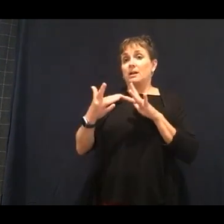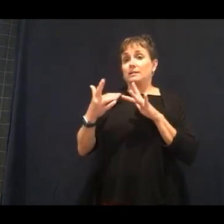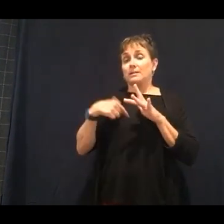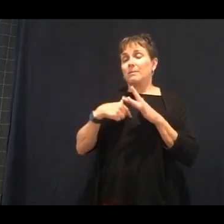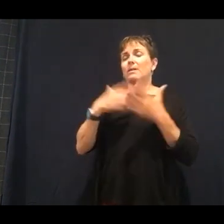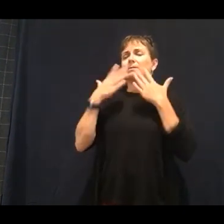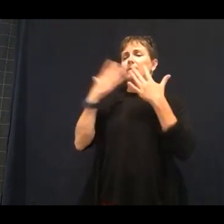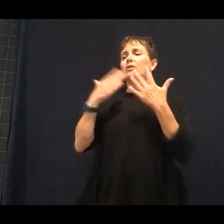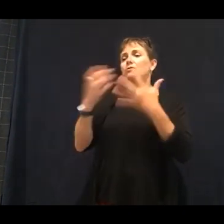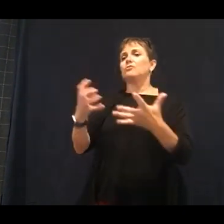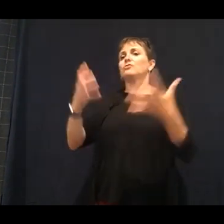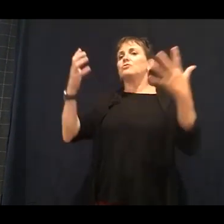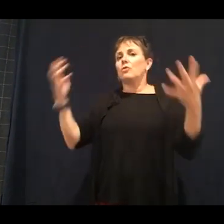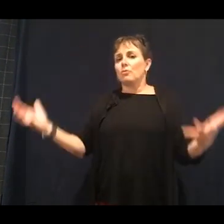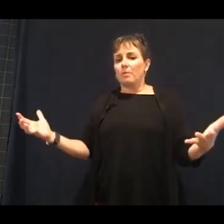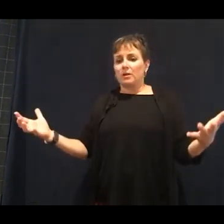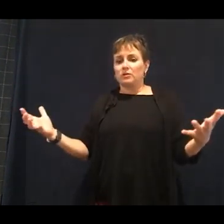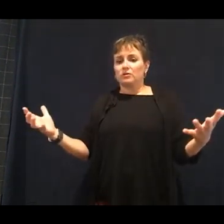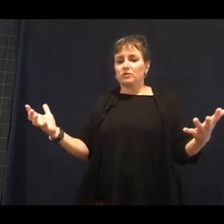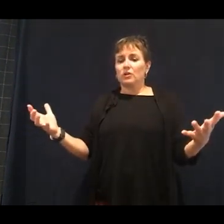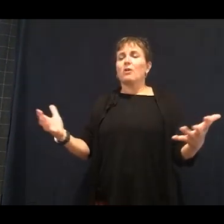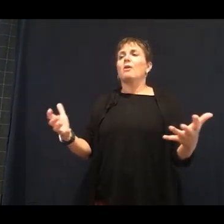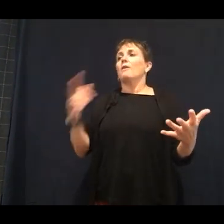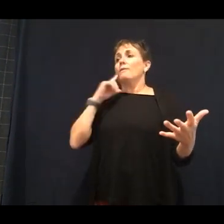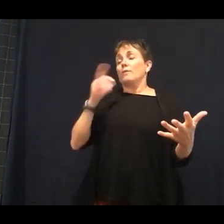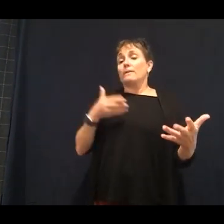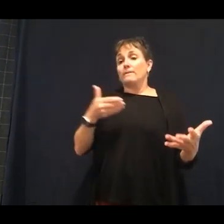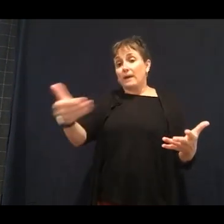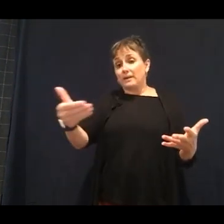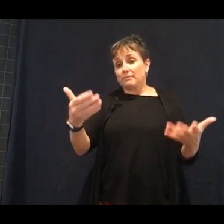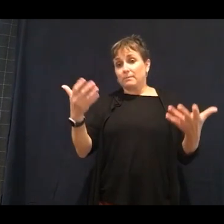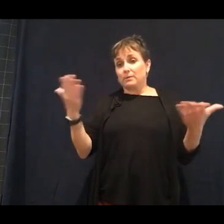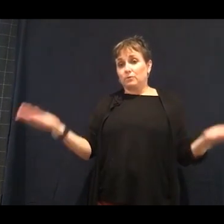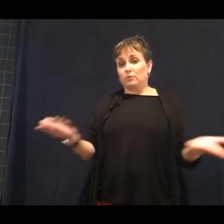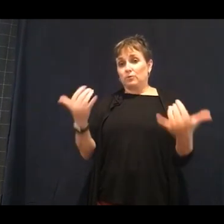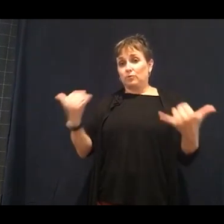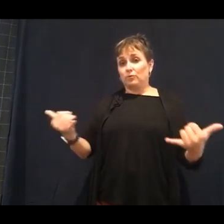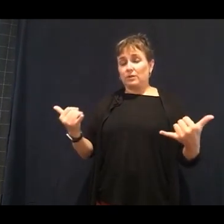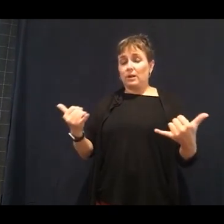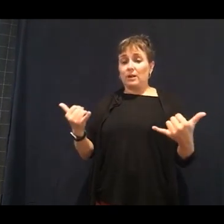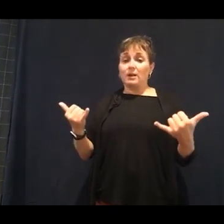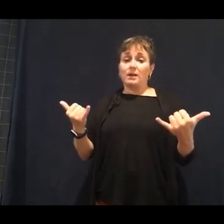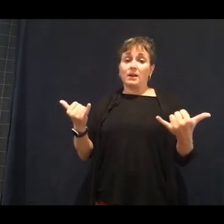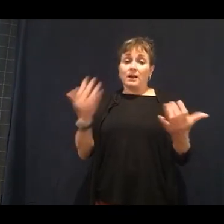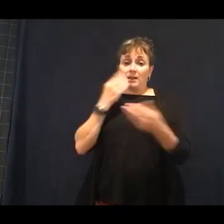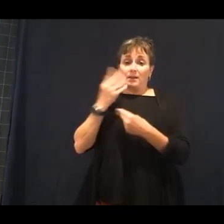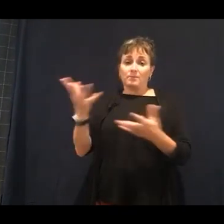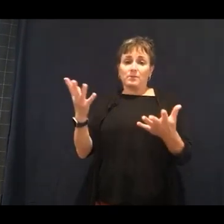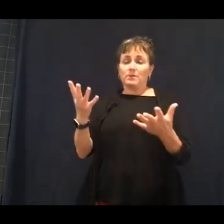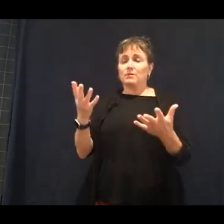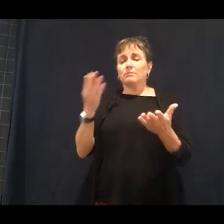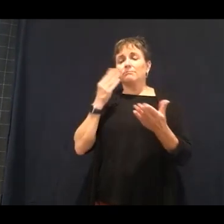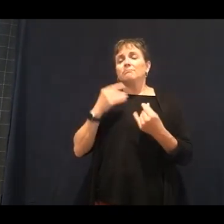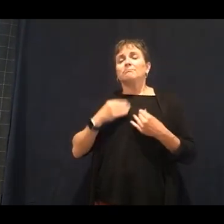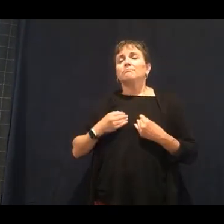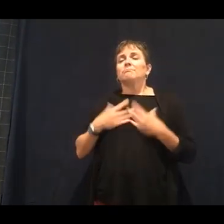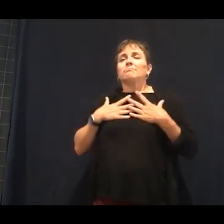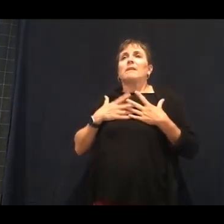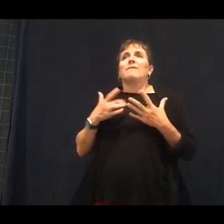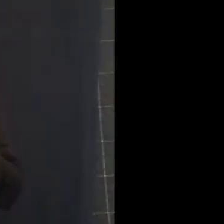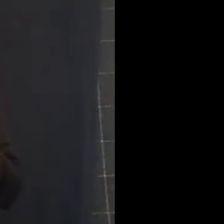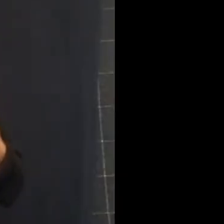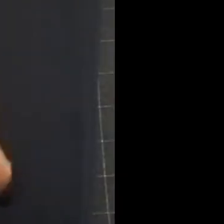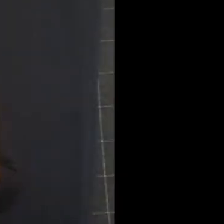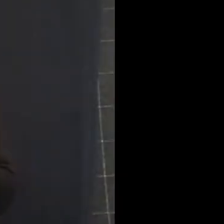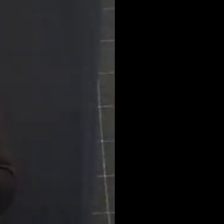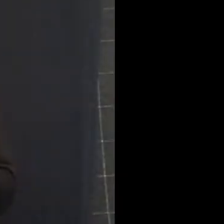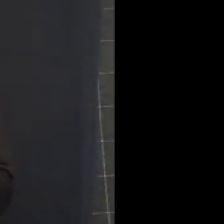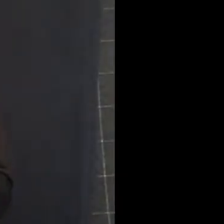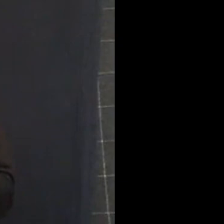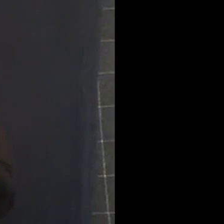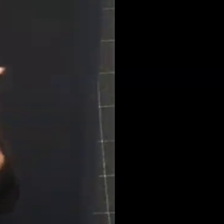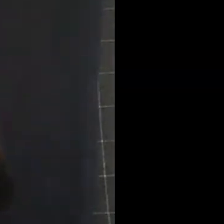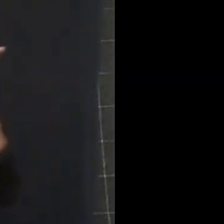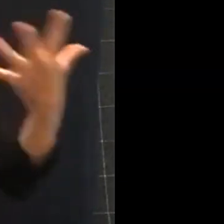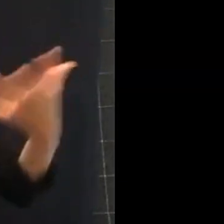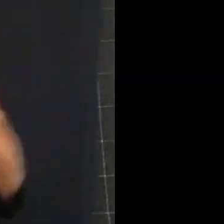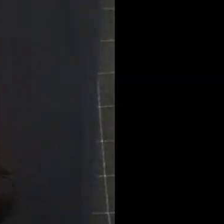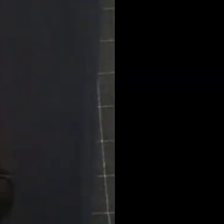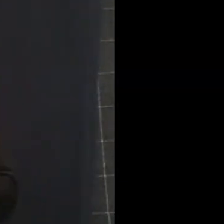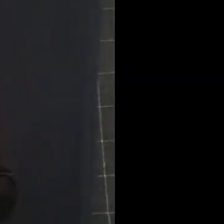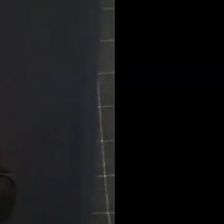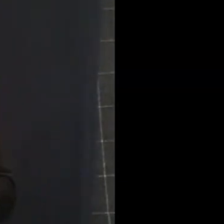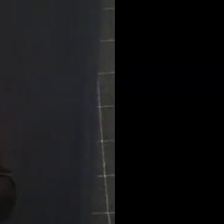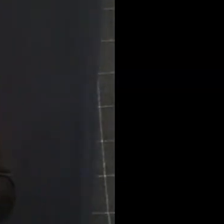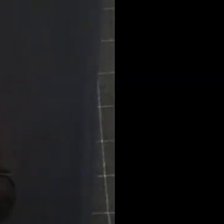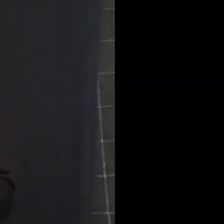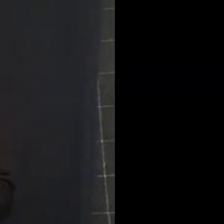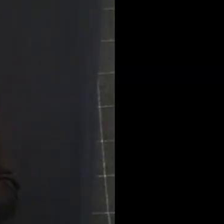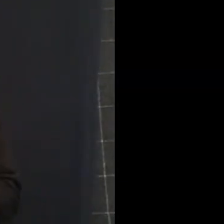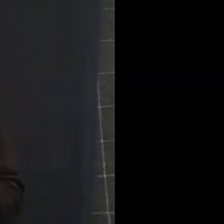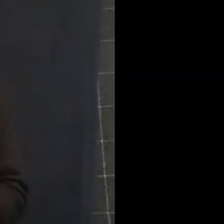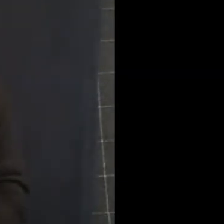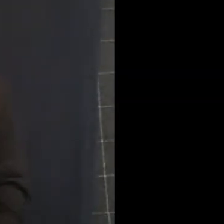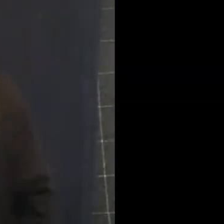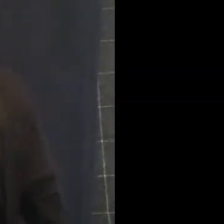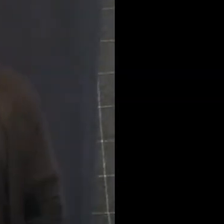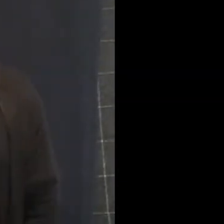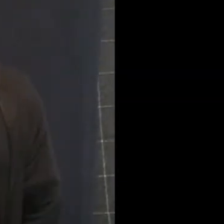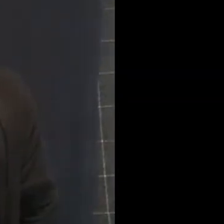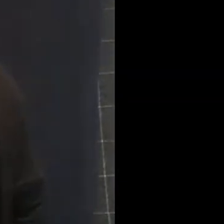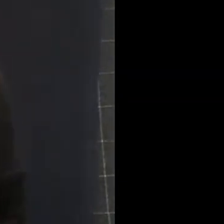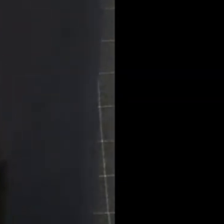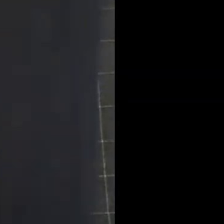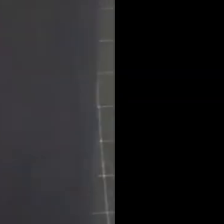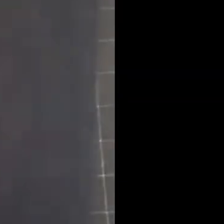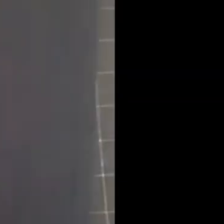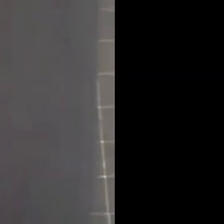share what I am so passionate about. Thank you so much.